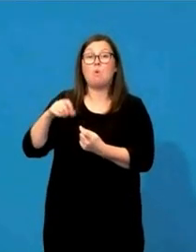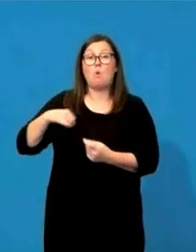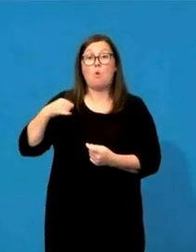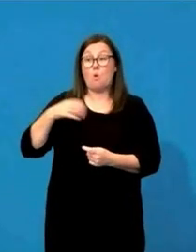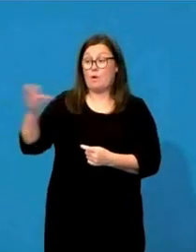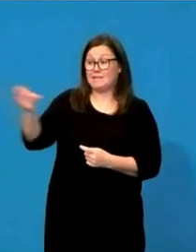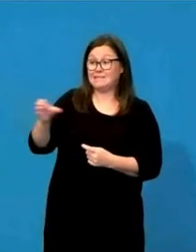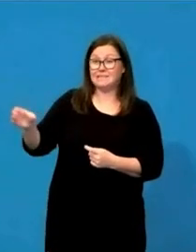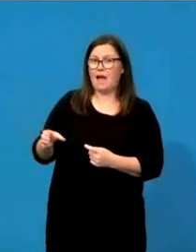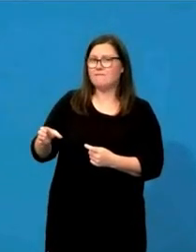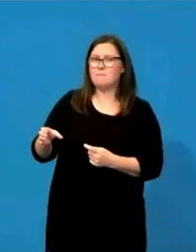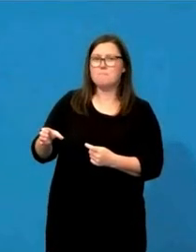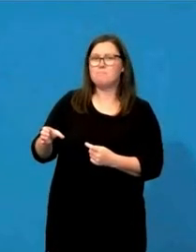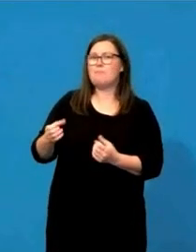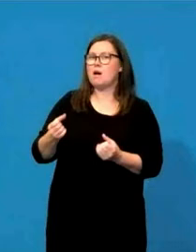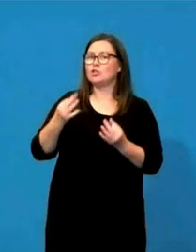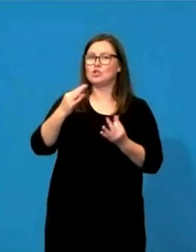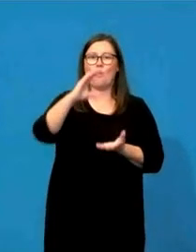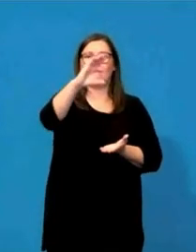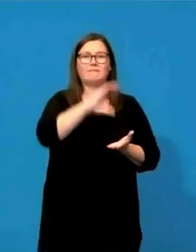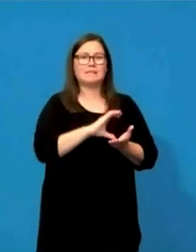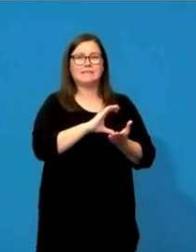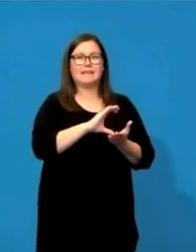get funded to provide housing at all.